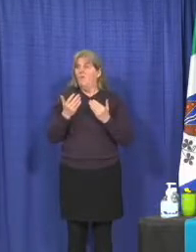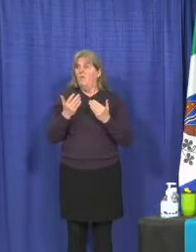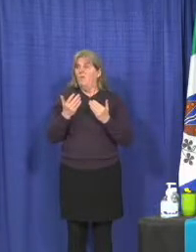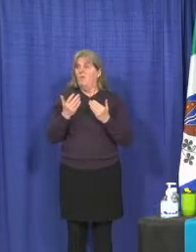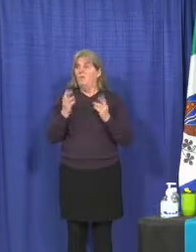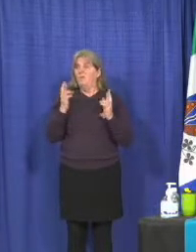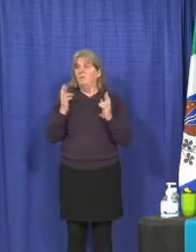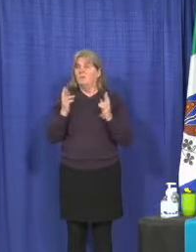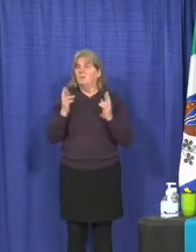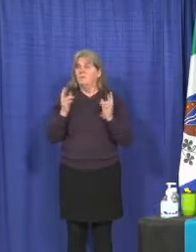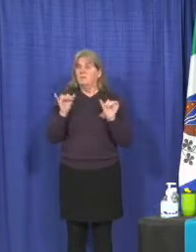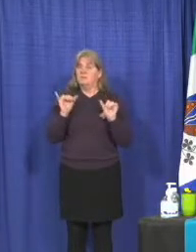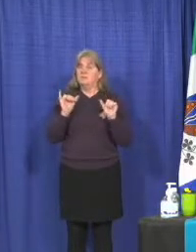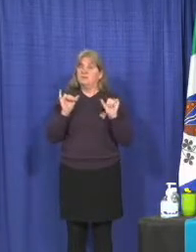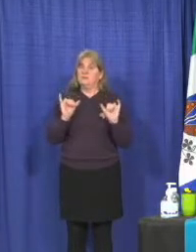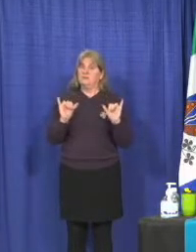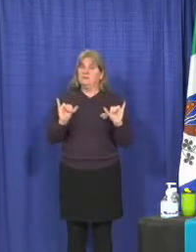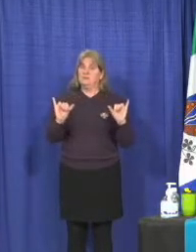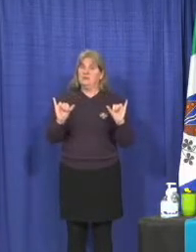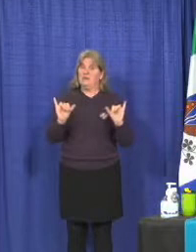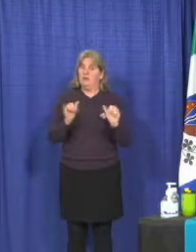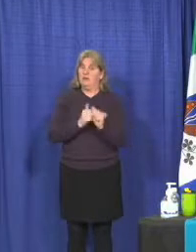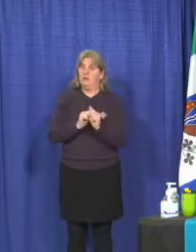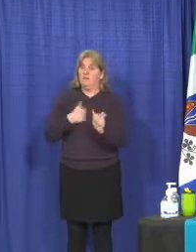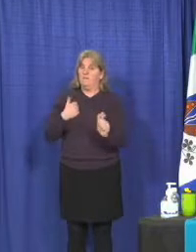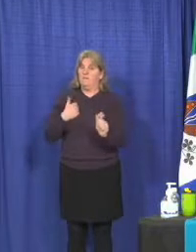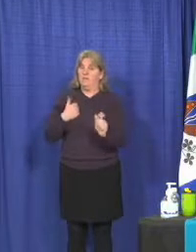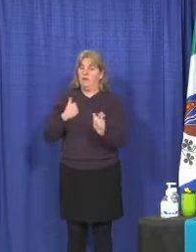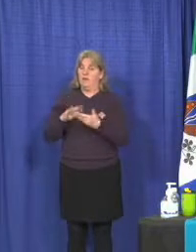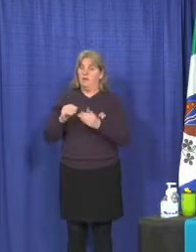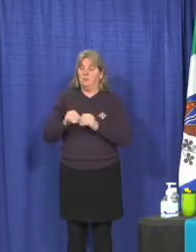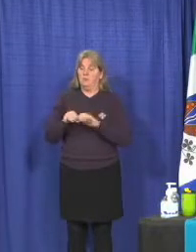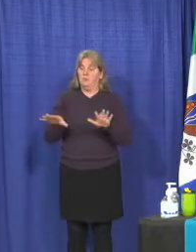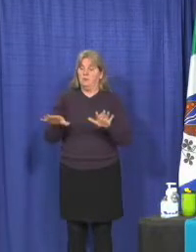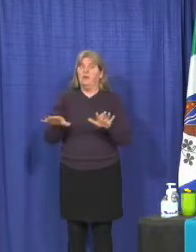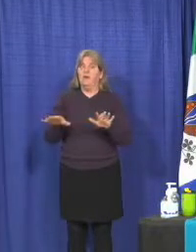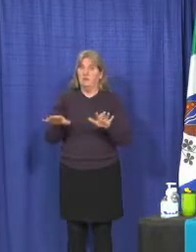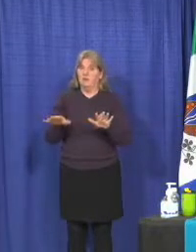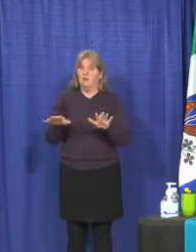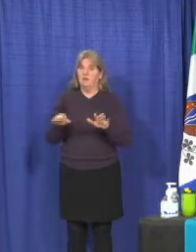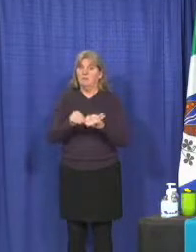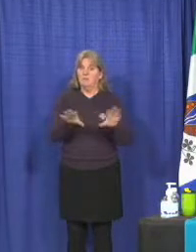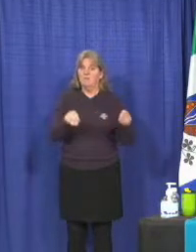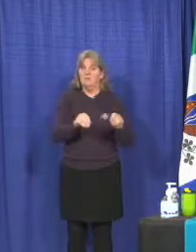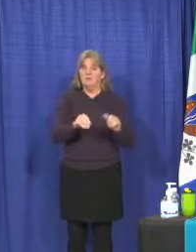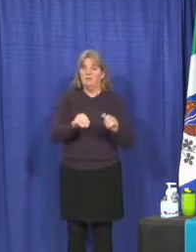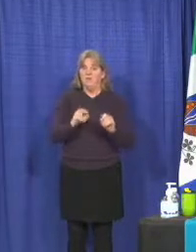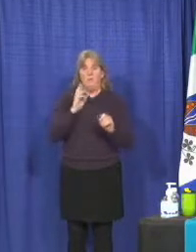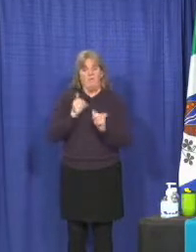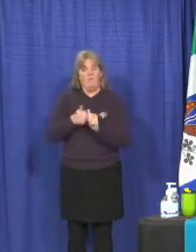think we will continue to try to avoid community spread of COVID-19.